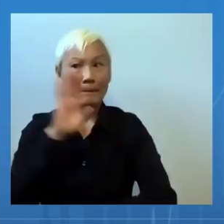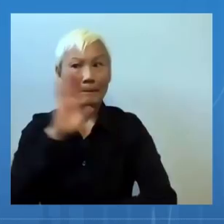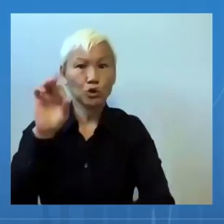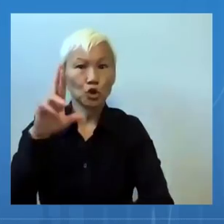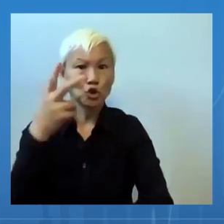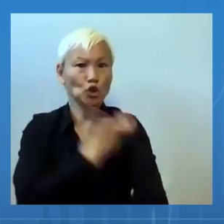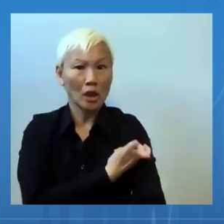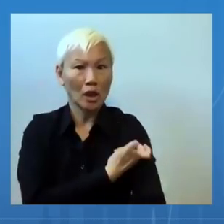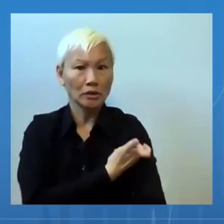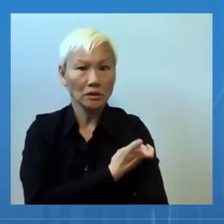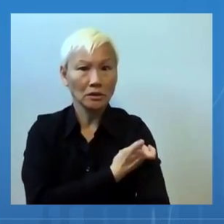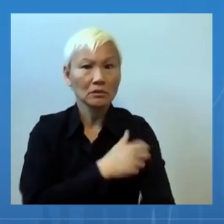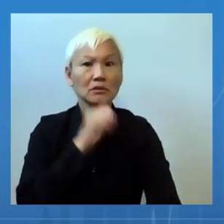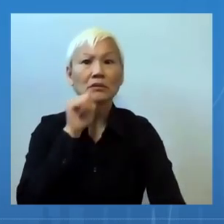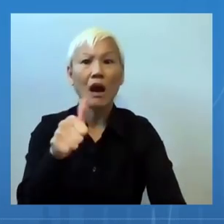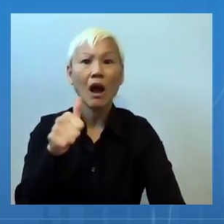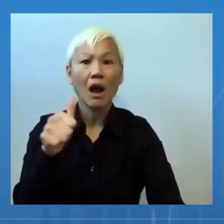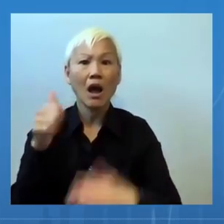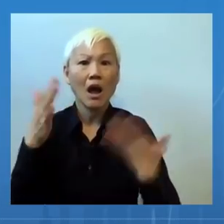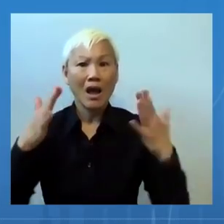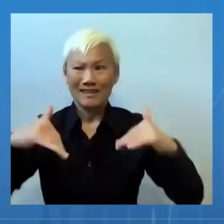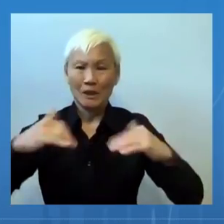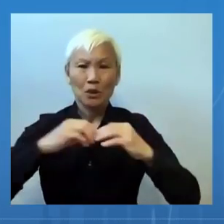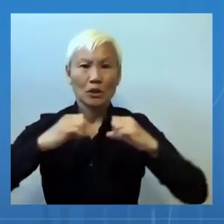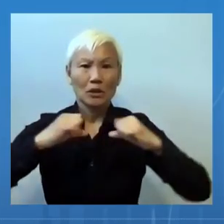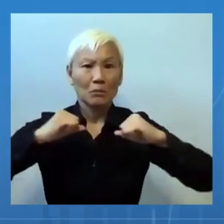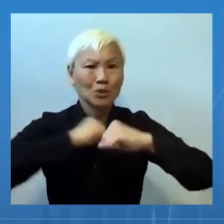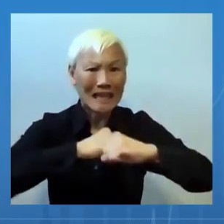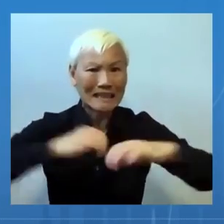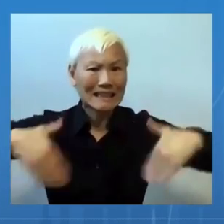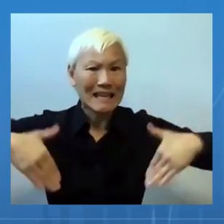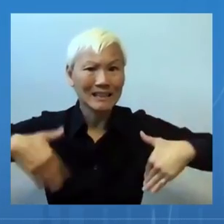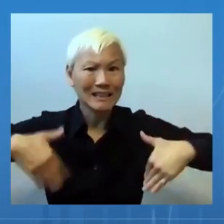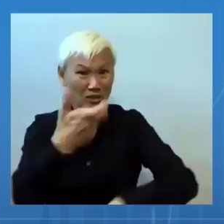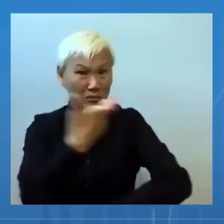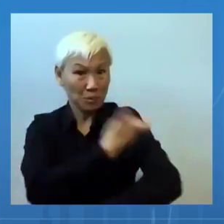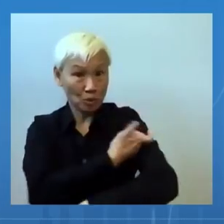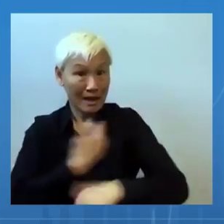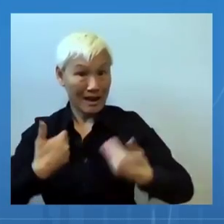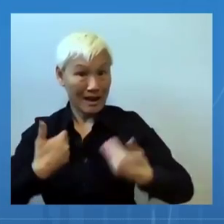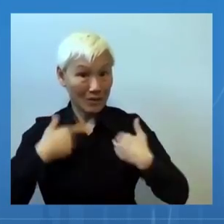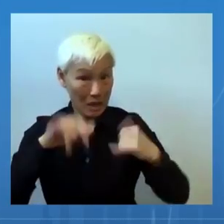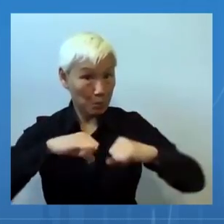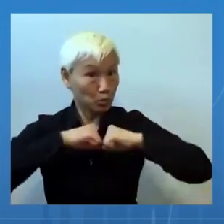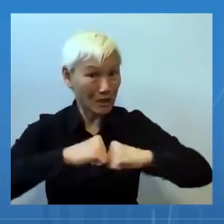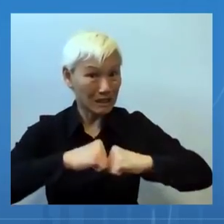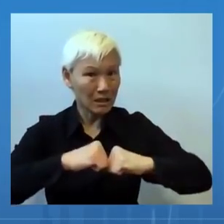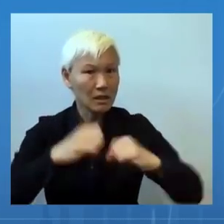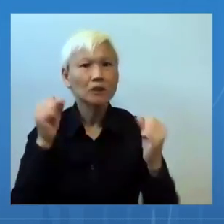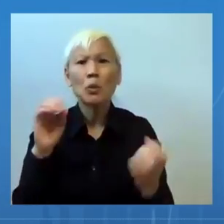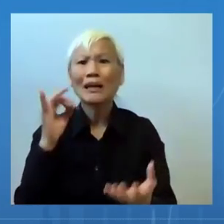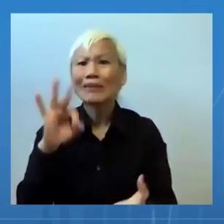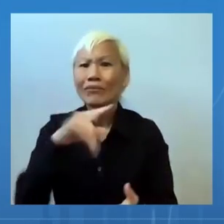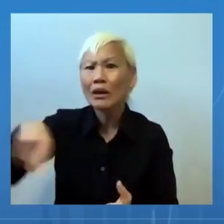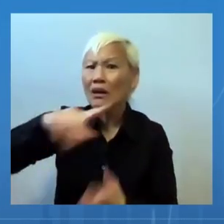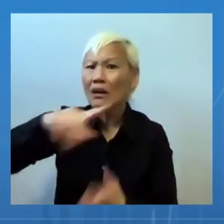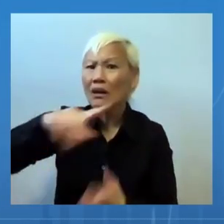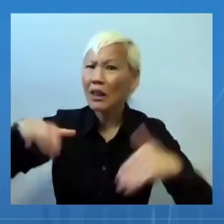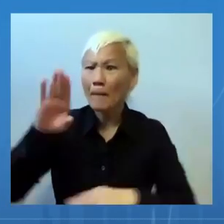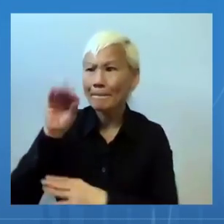as those who are getting a booster. So, I guess, what's your message to those people? And is it likely that everyone will be able to get a booster soon?